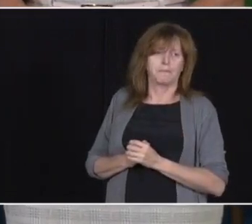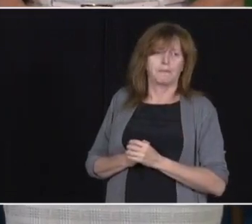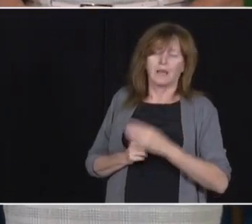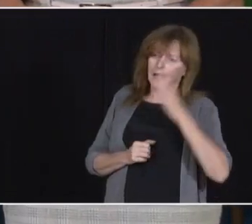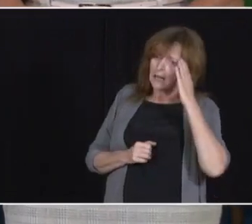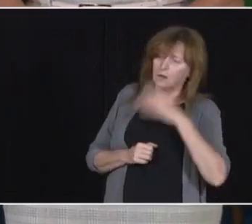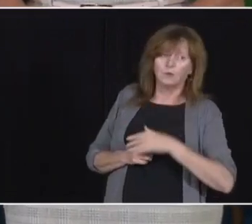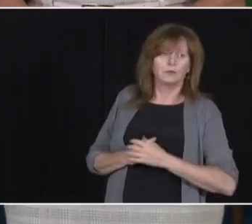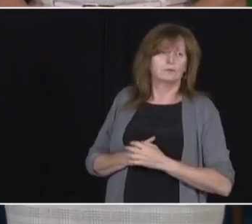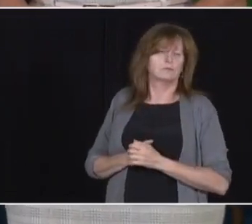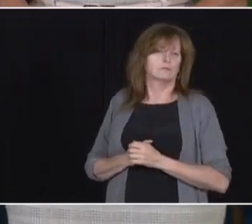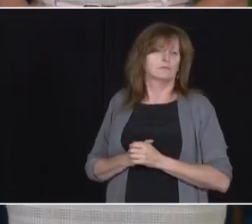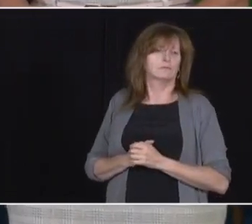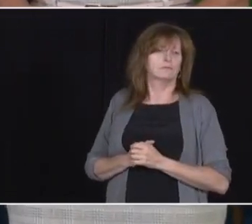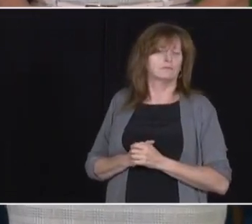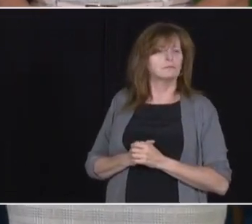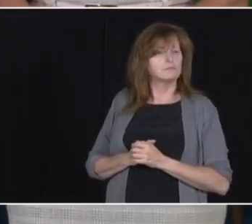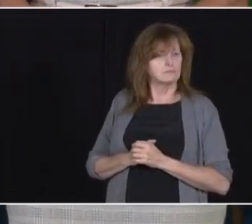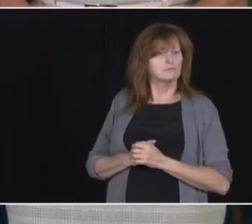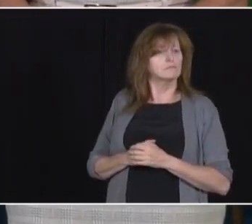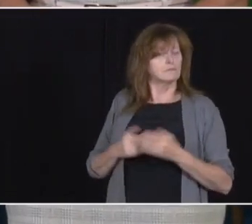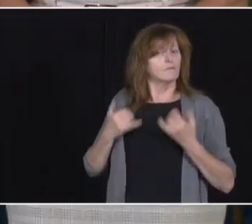Premier Ford,